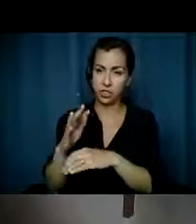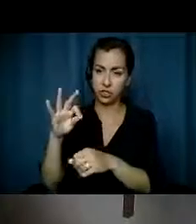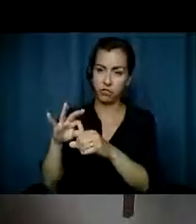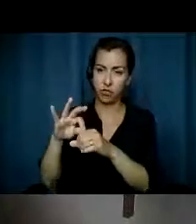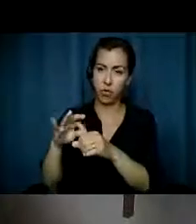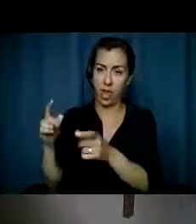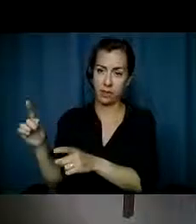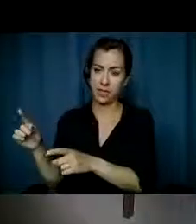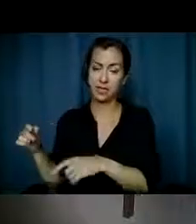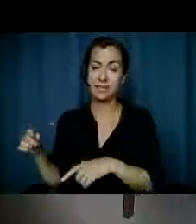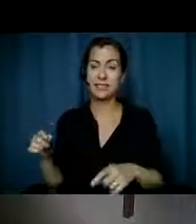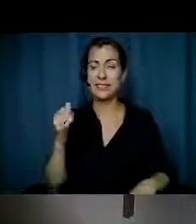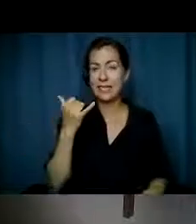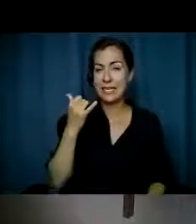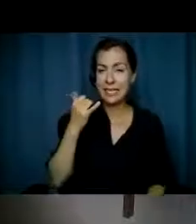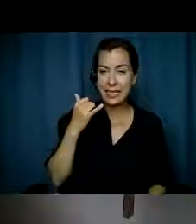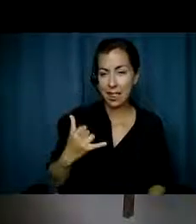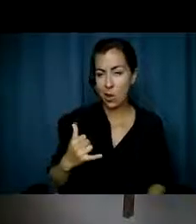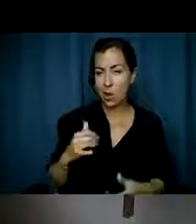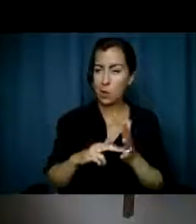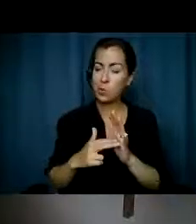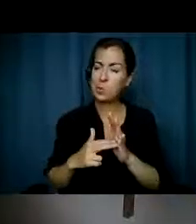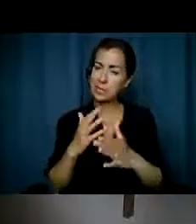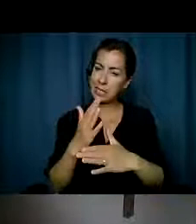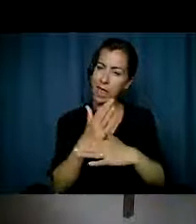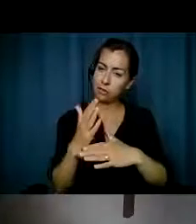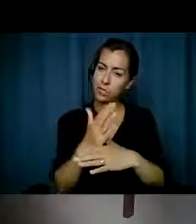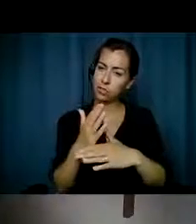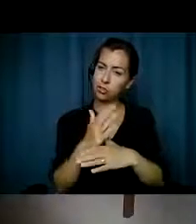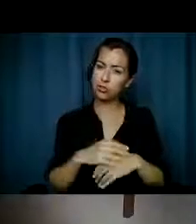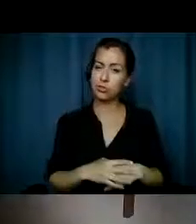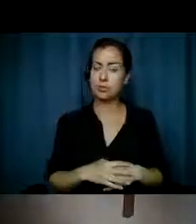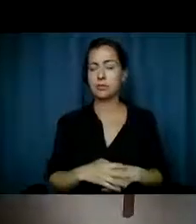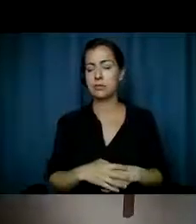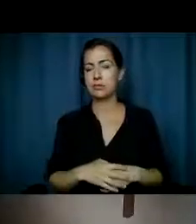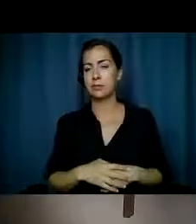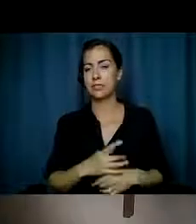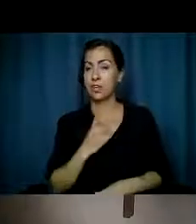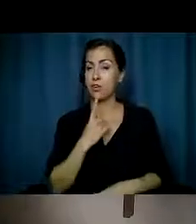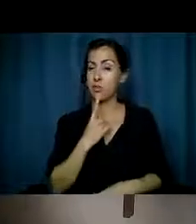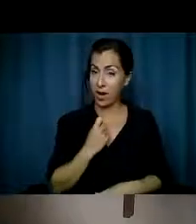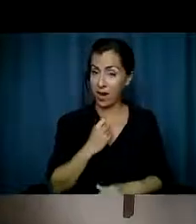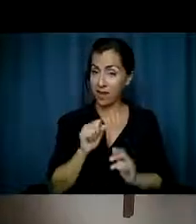As Tom mentioned, you have, felons in Oregon can vote as long